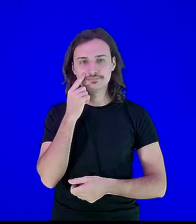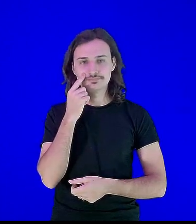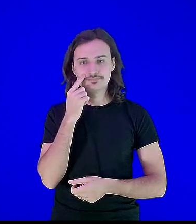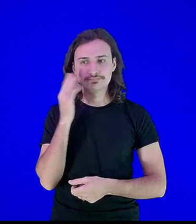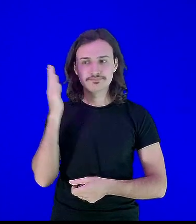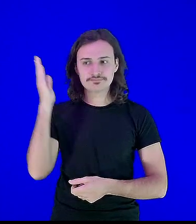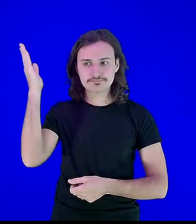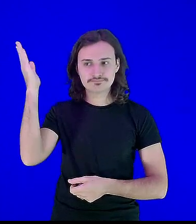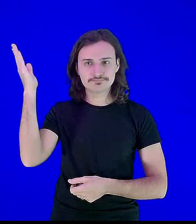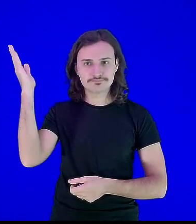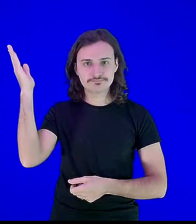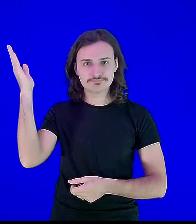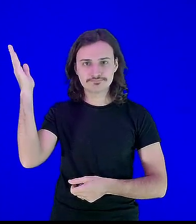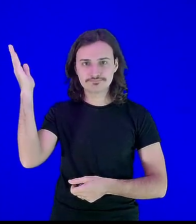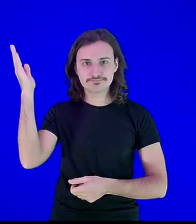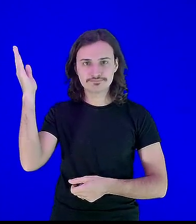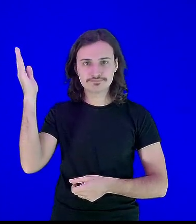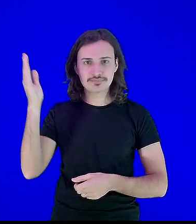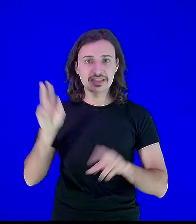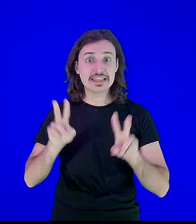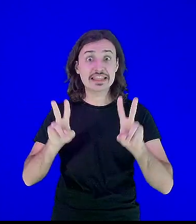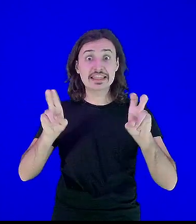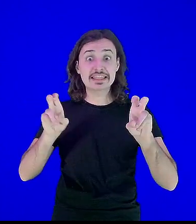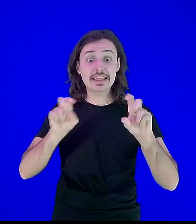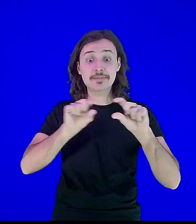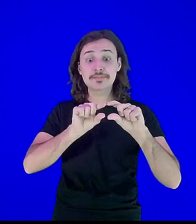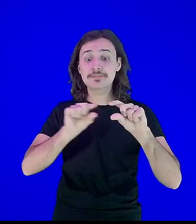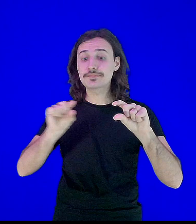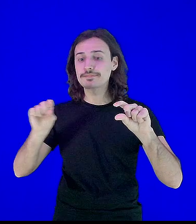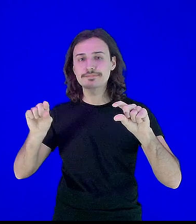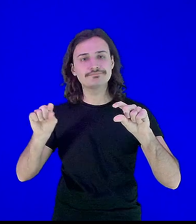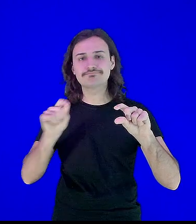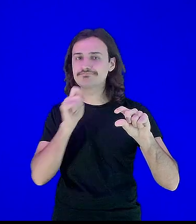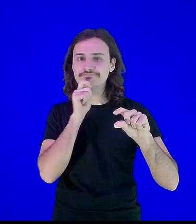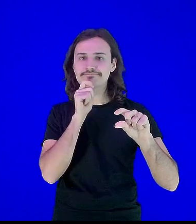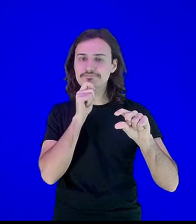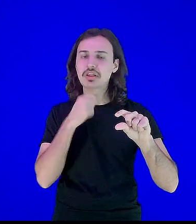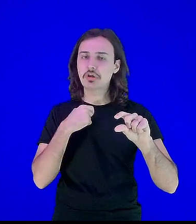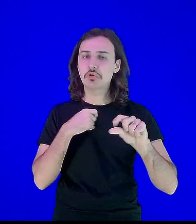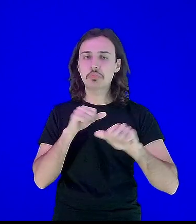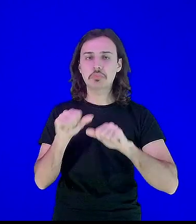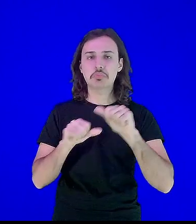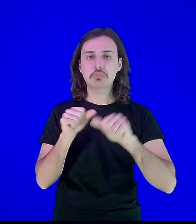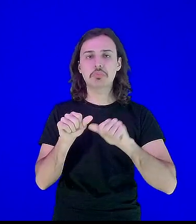no personalized title let's change it , let's see